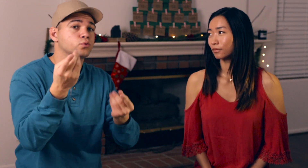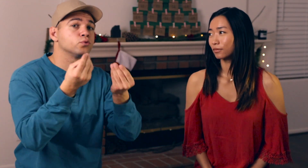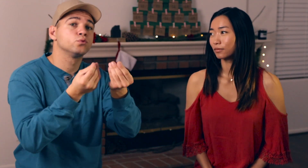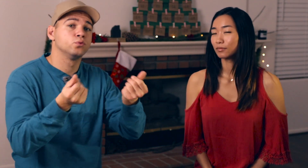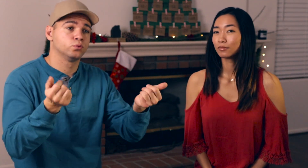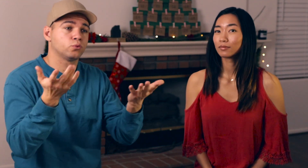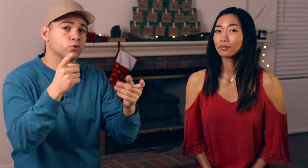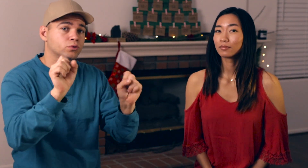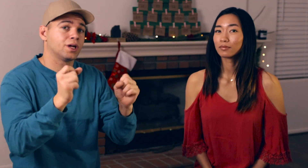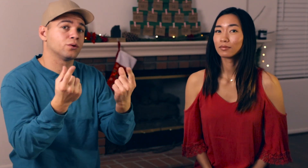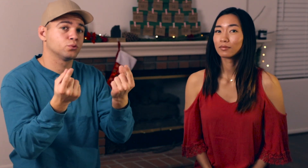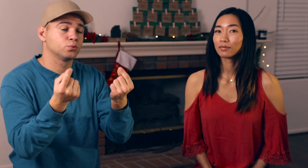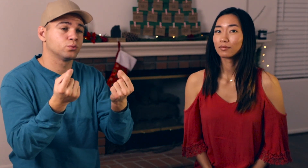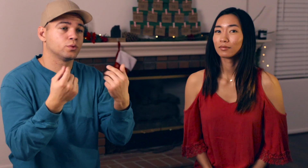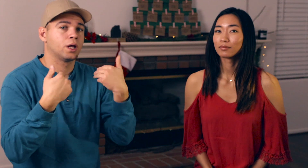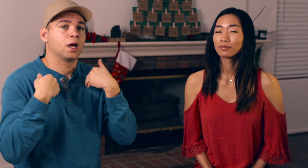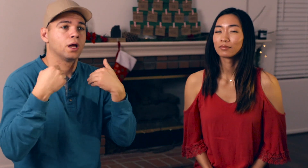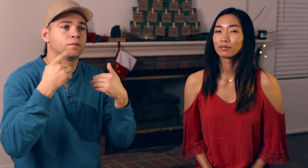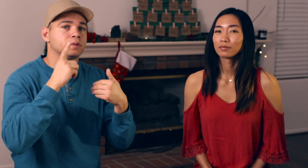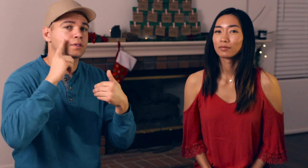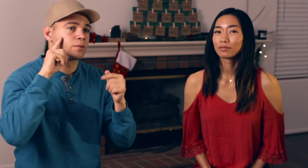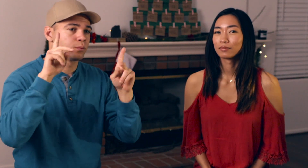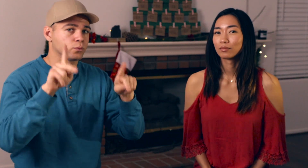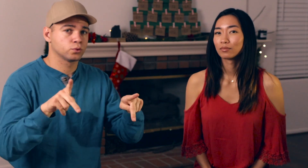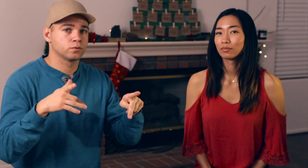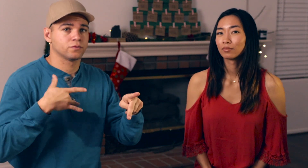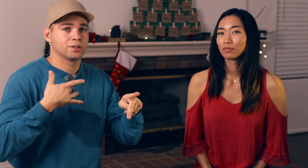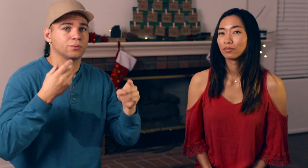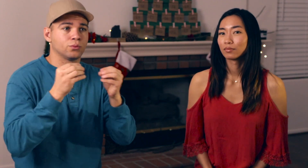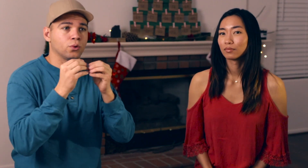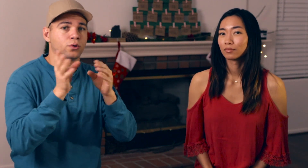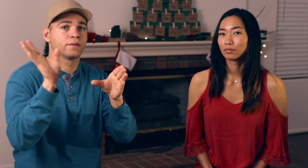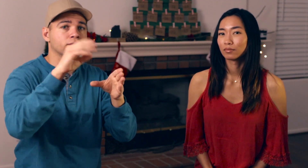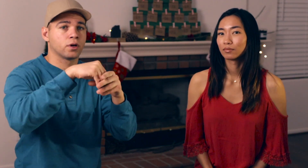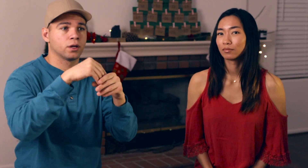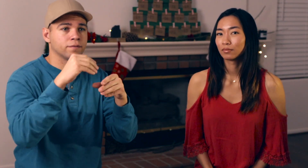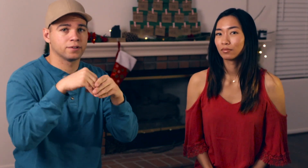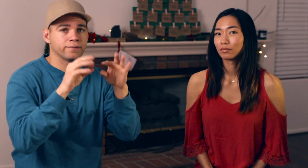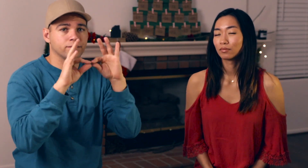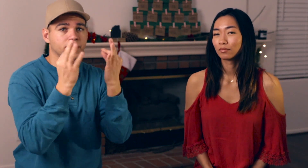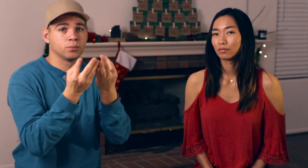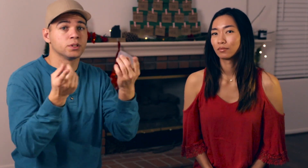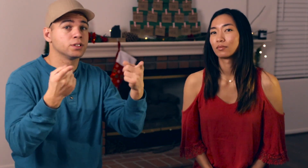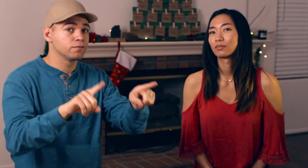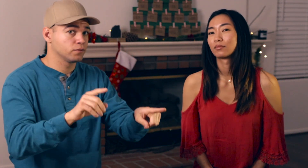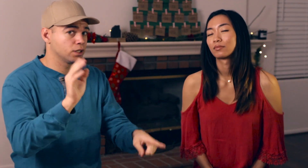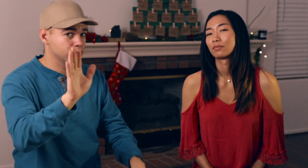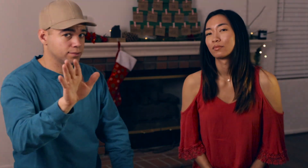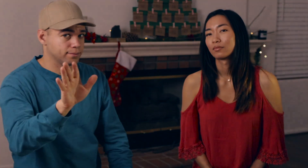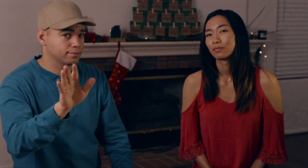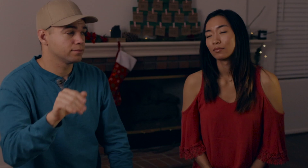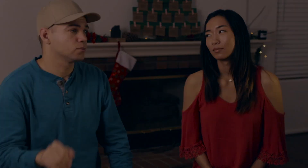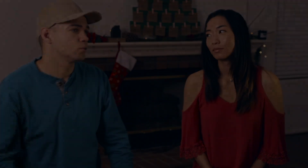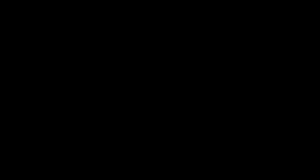some solutions you can do to have a Deaf person more involved in family events